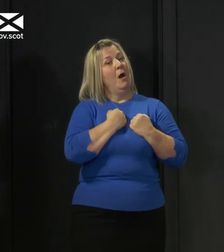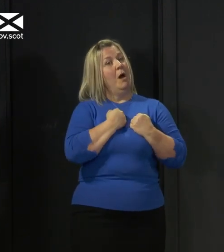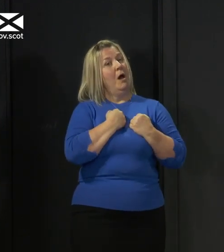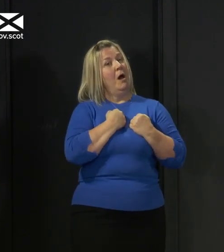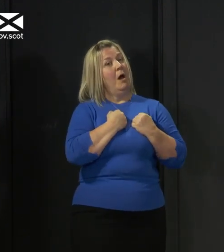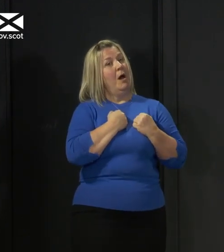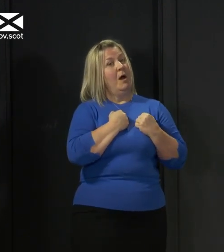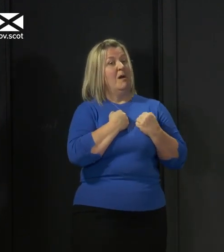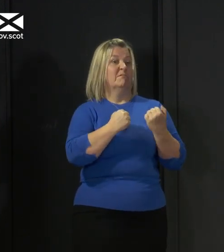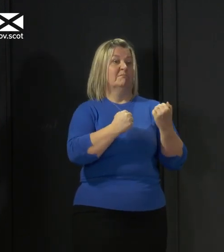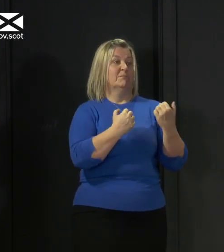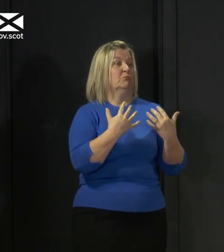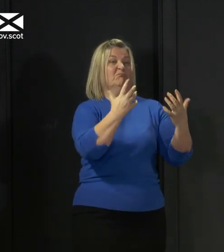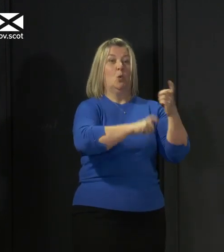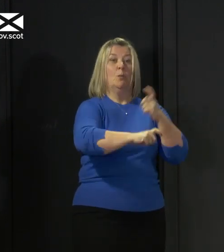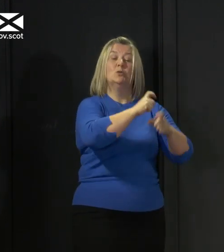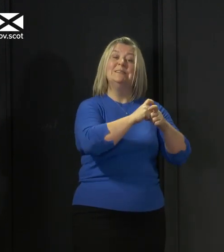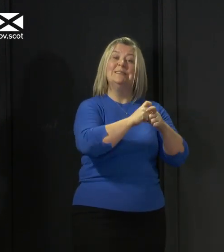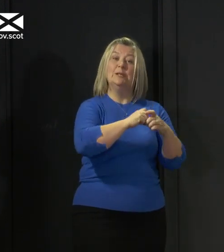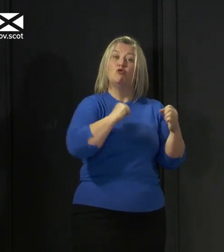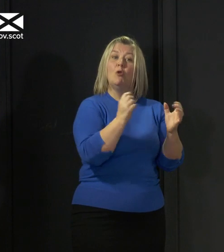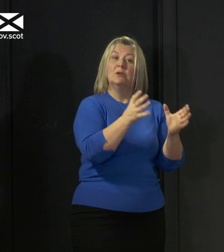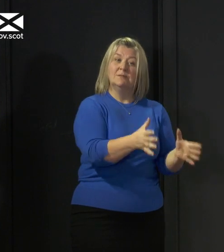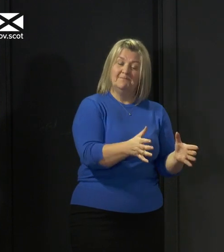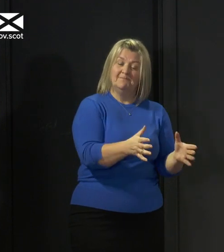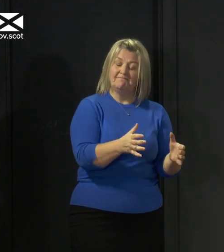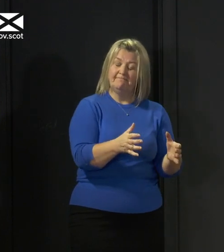operation that I'm going to stick to on this the only thing that matters to me